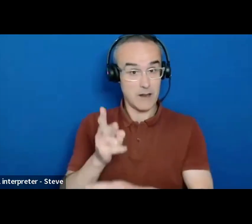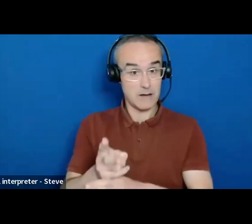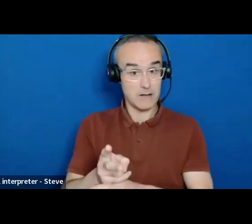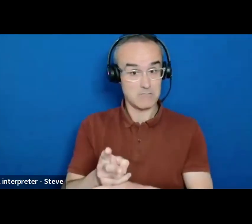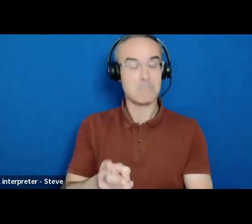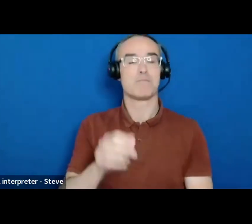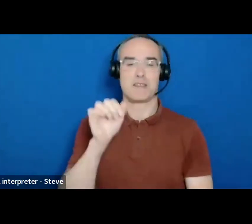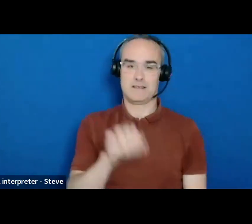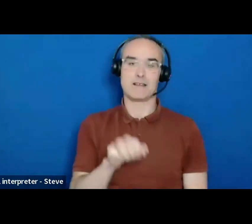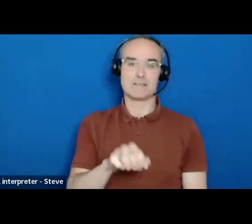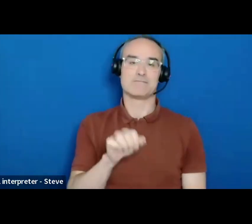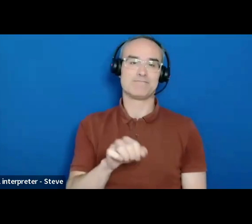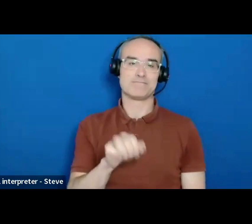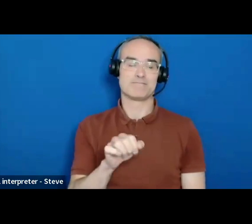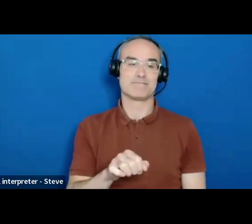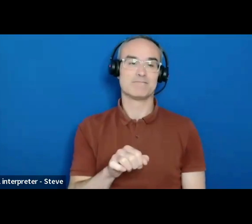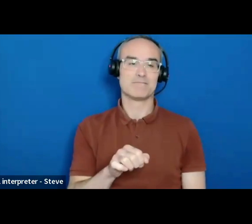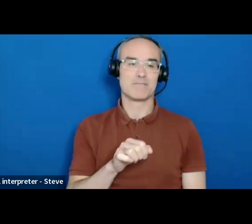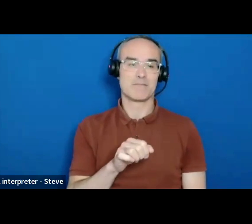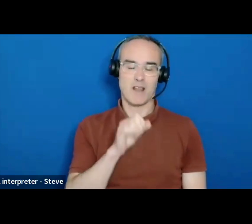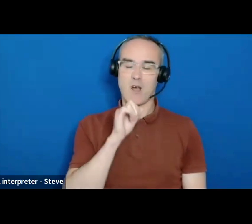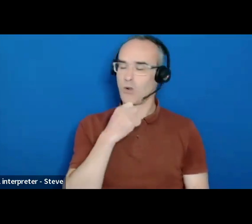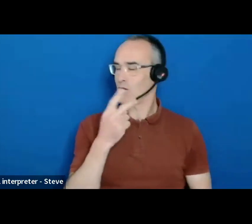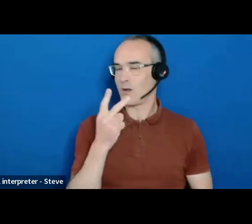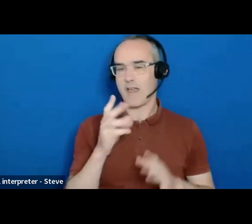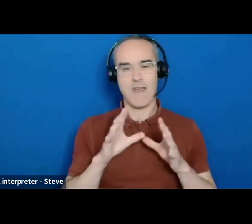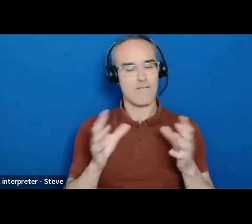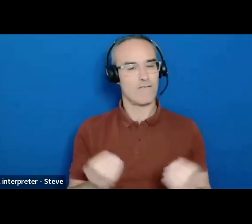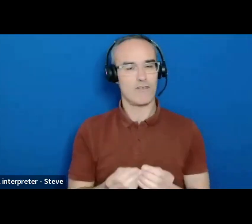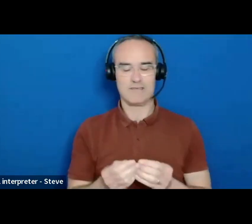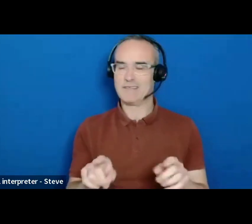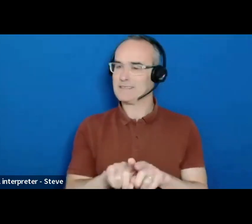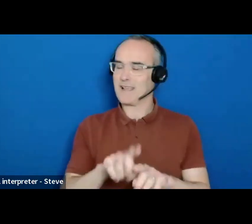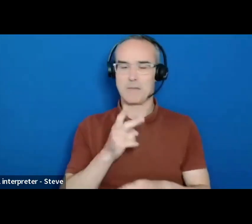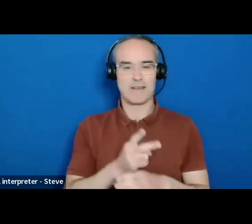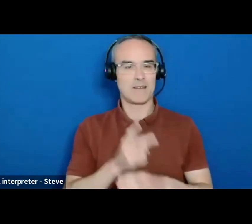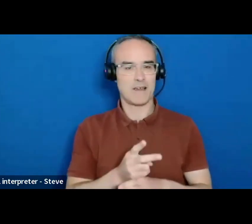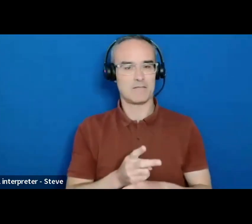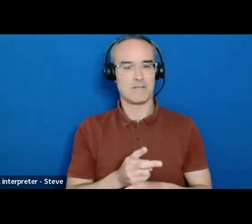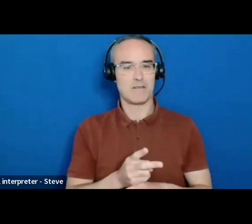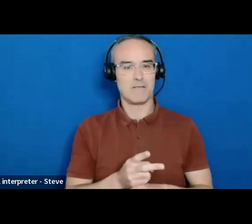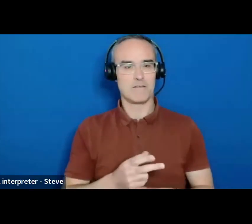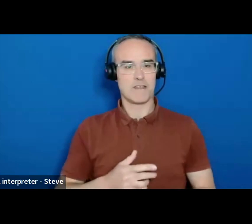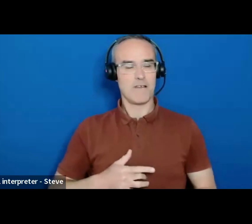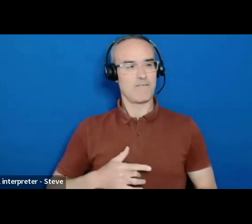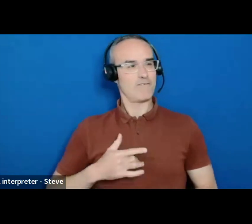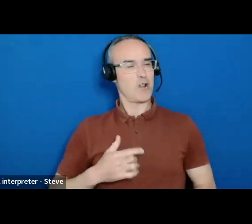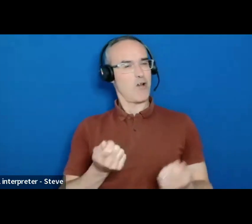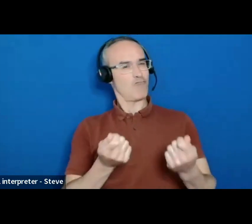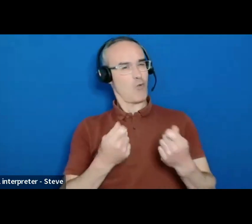I think it's it's been really rewarding, and I think there is...